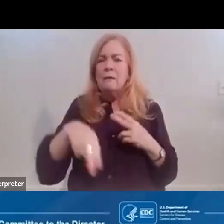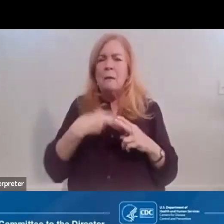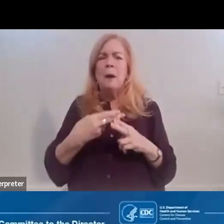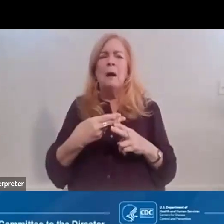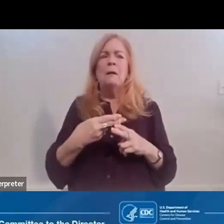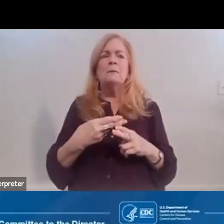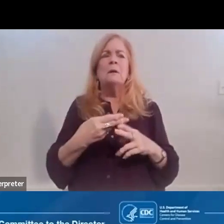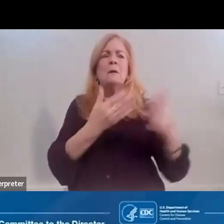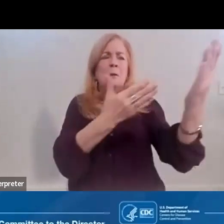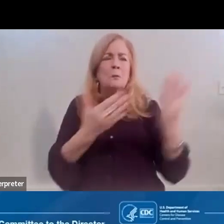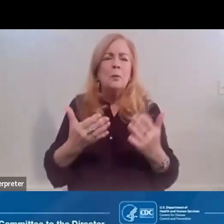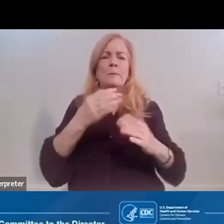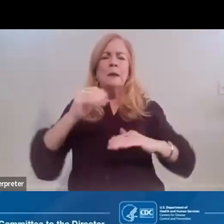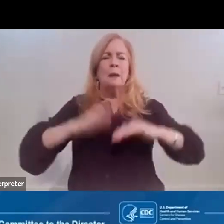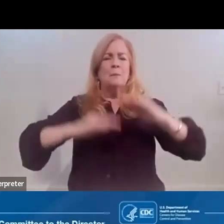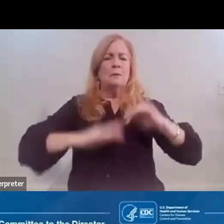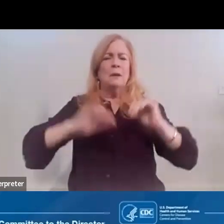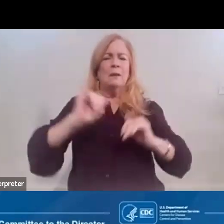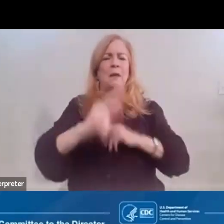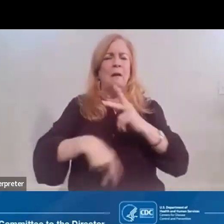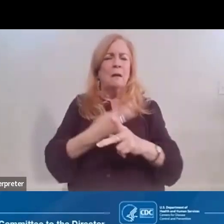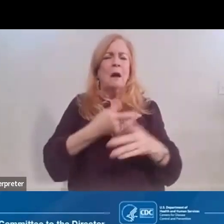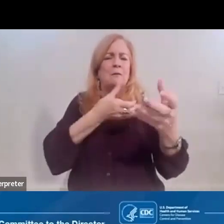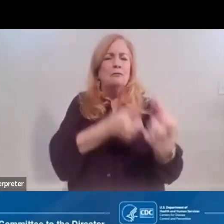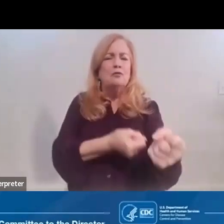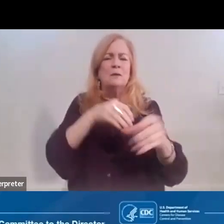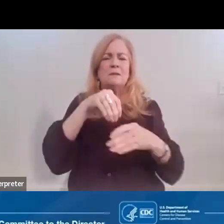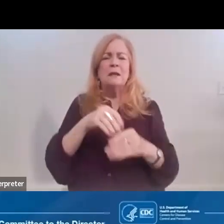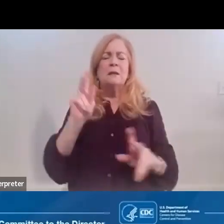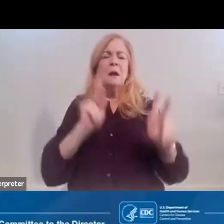and building that kind of trust in public health science? Yeah. No.